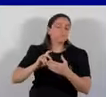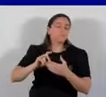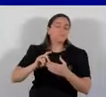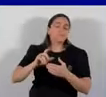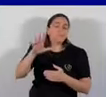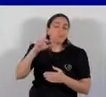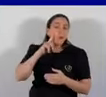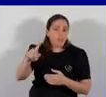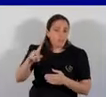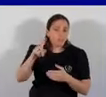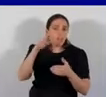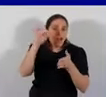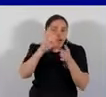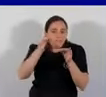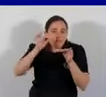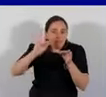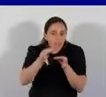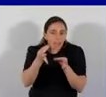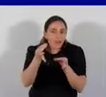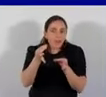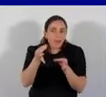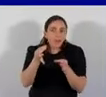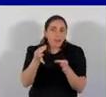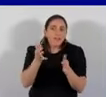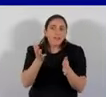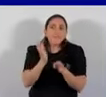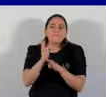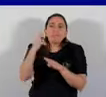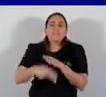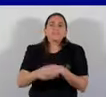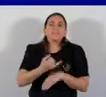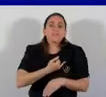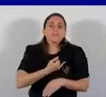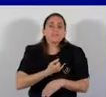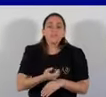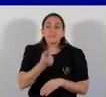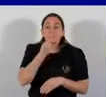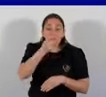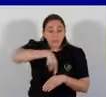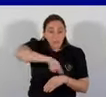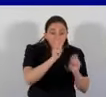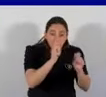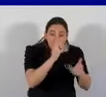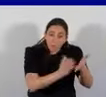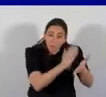The production per capita jumped to 5000 pins Of course now what is the limit going to be